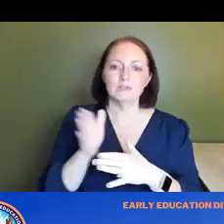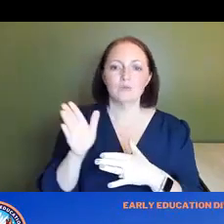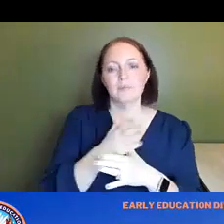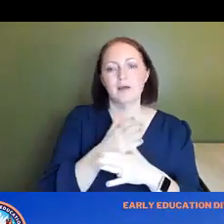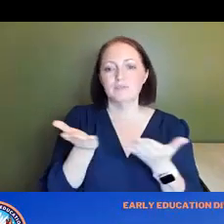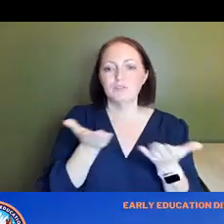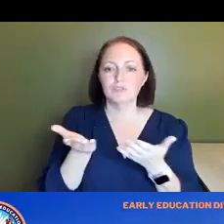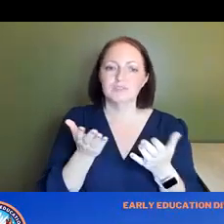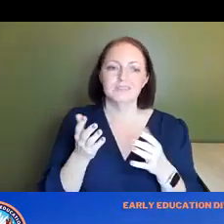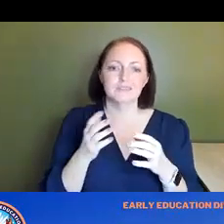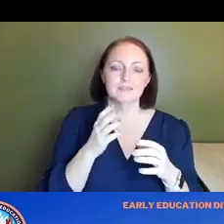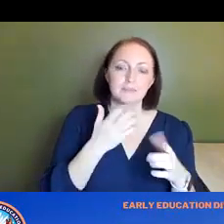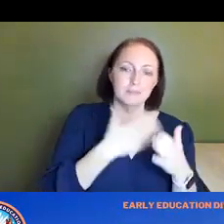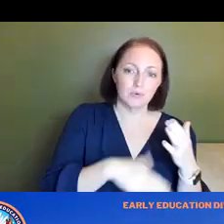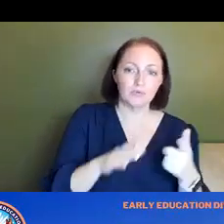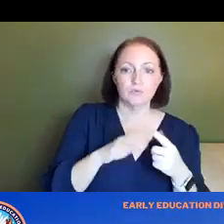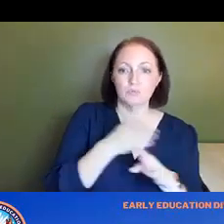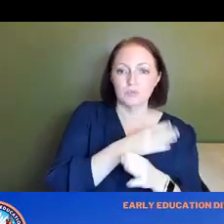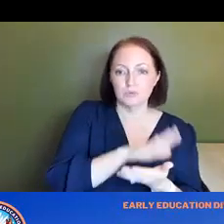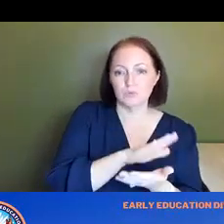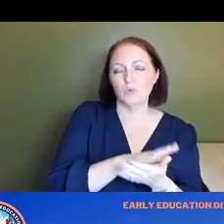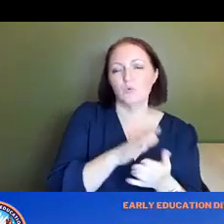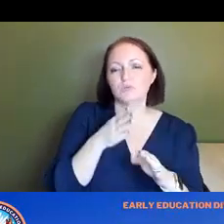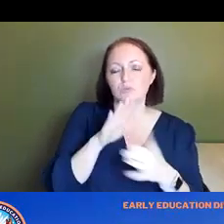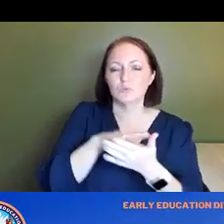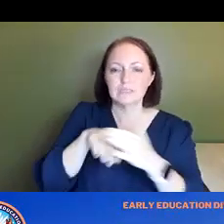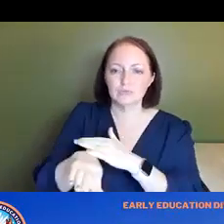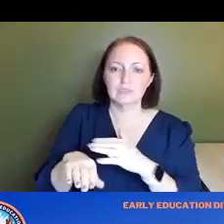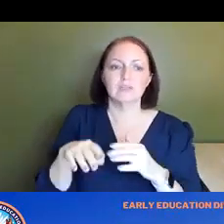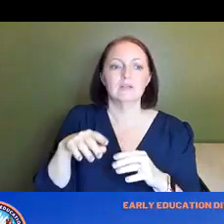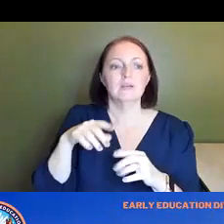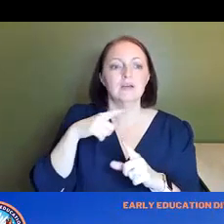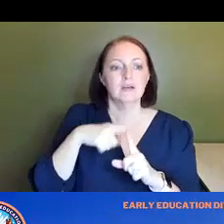serving children from birth to preschool or school entry. As well as those extended care